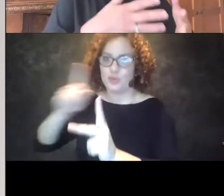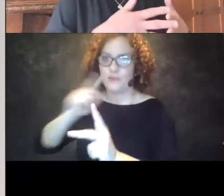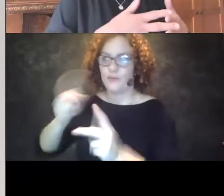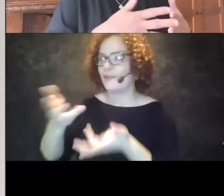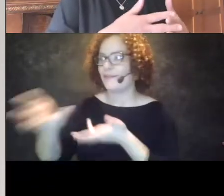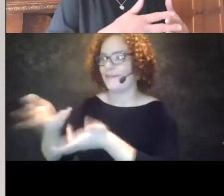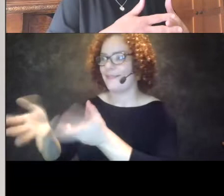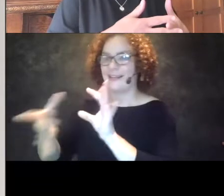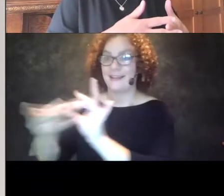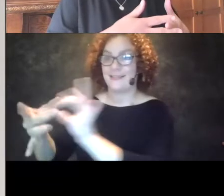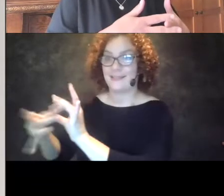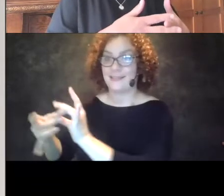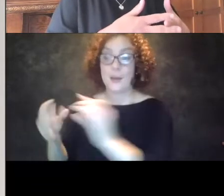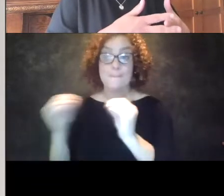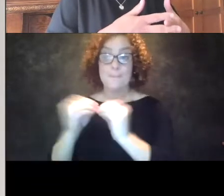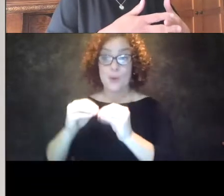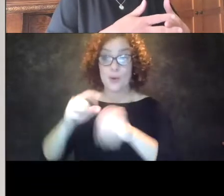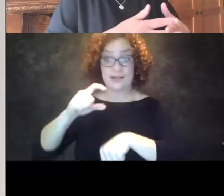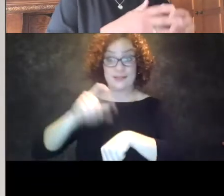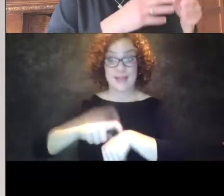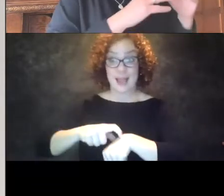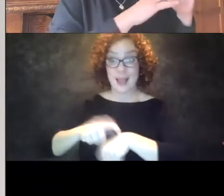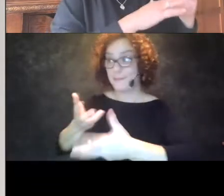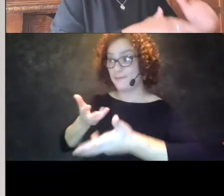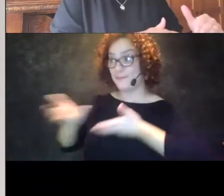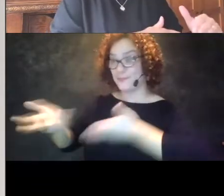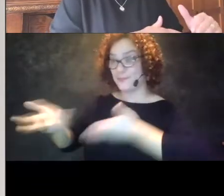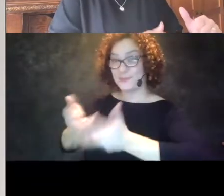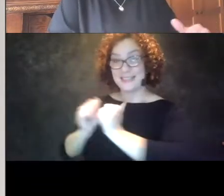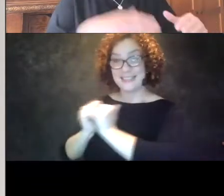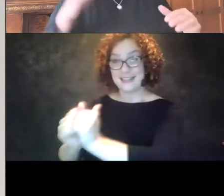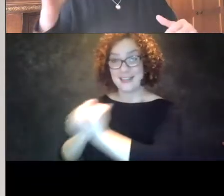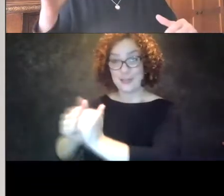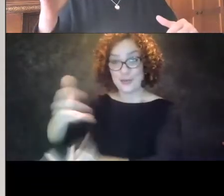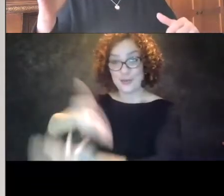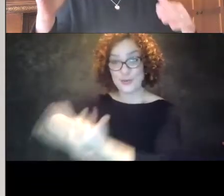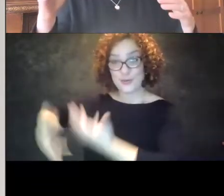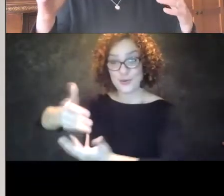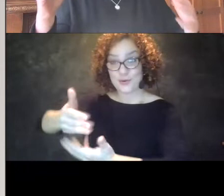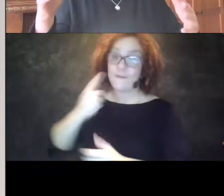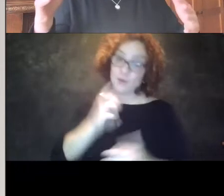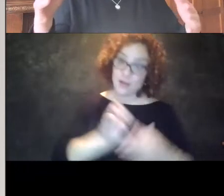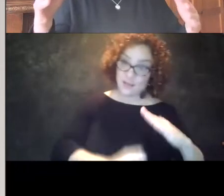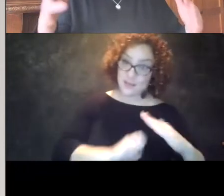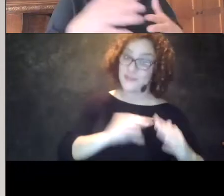time together. And this is true in elementary as well as secondary school kids tend to form